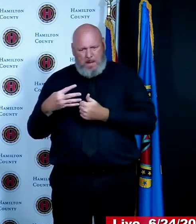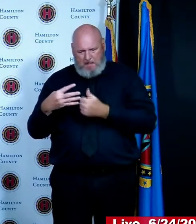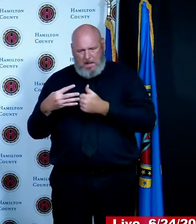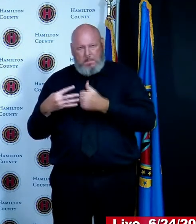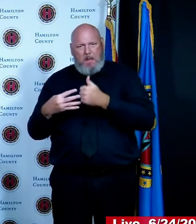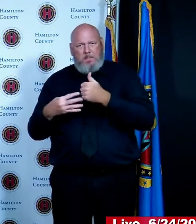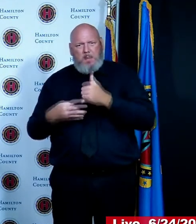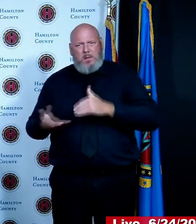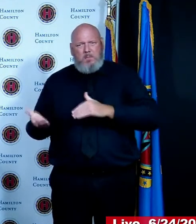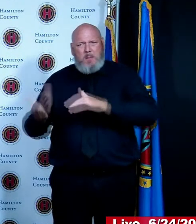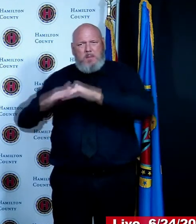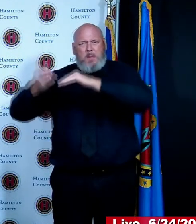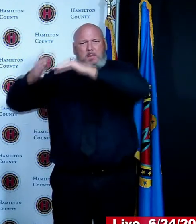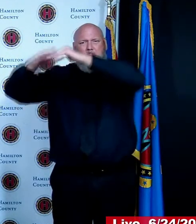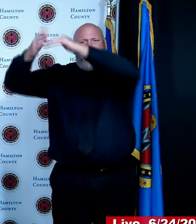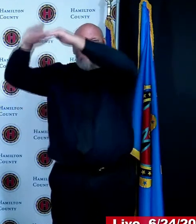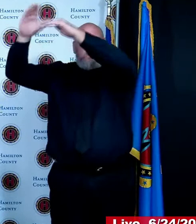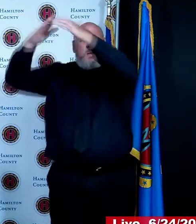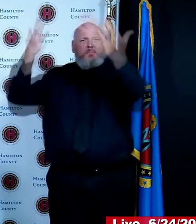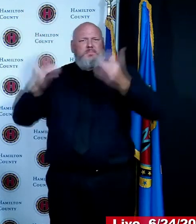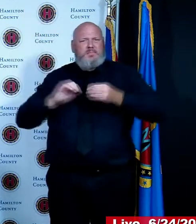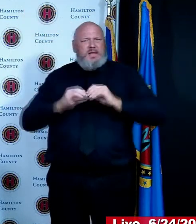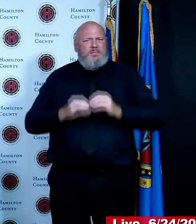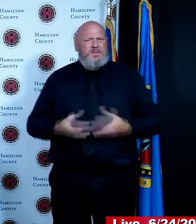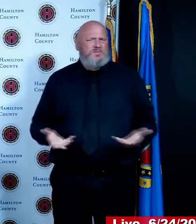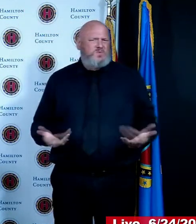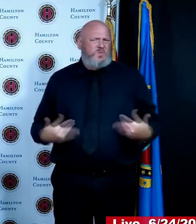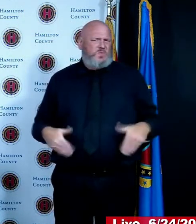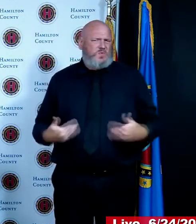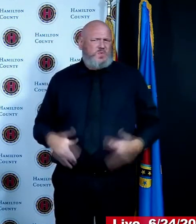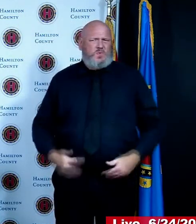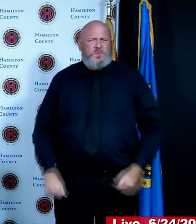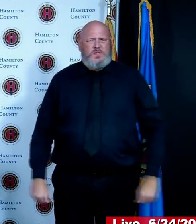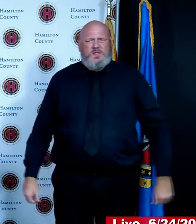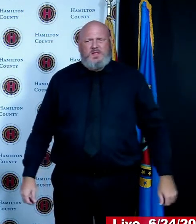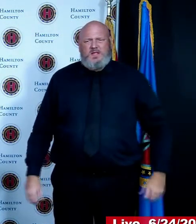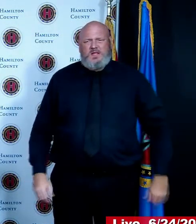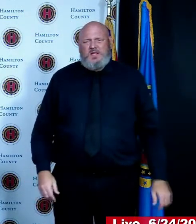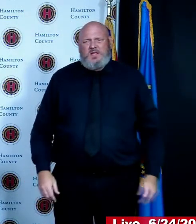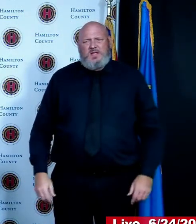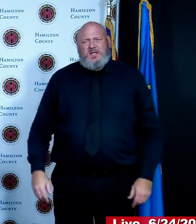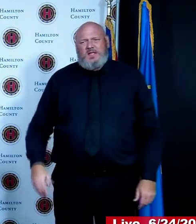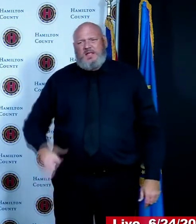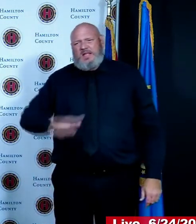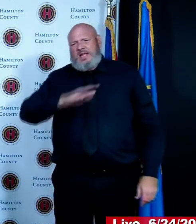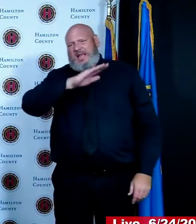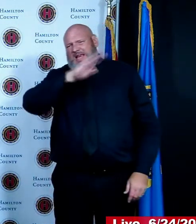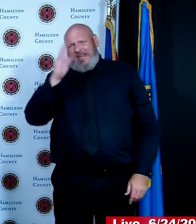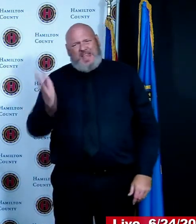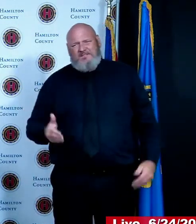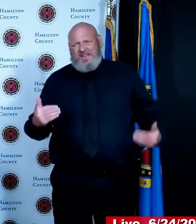that increases we've never been at 782 before and so that's when I refer to the